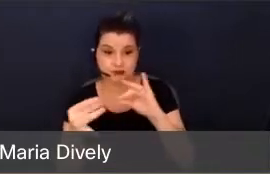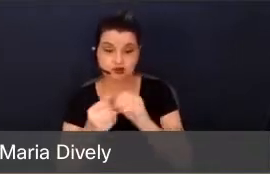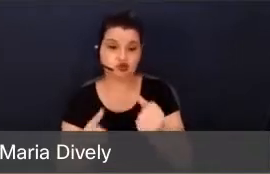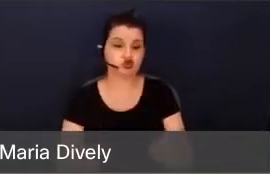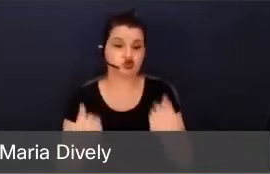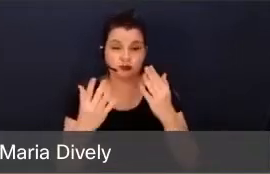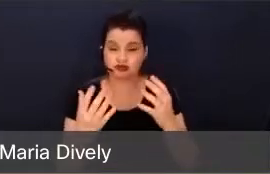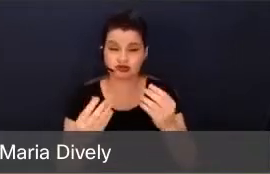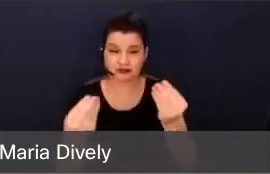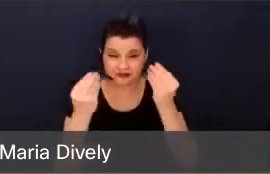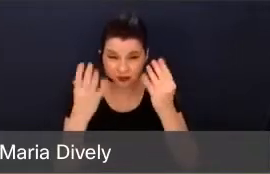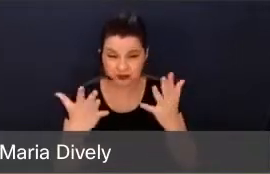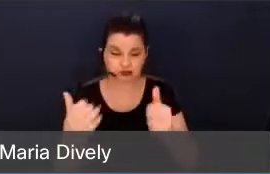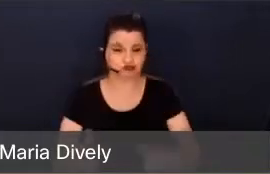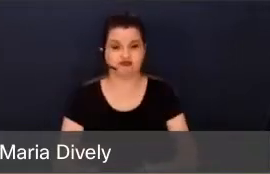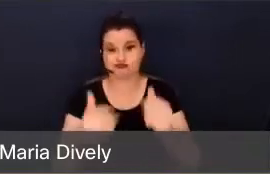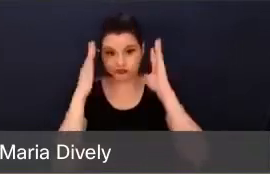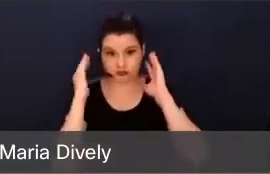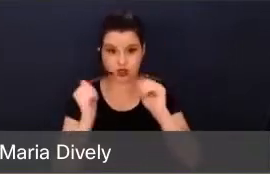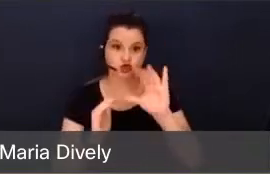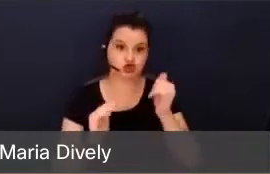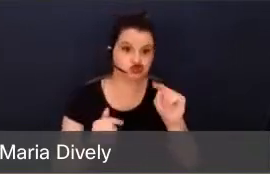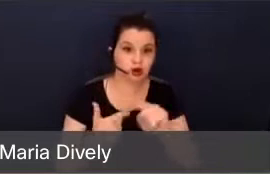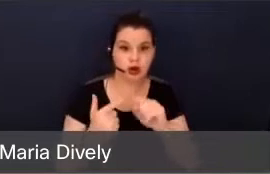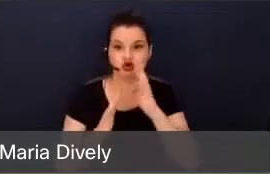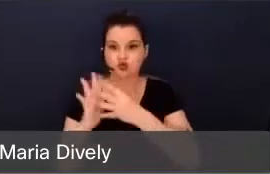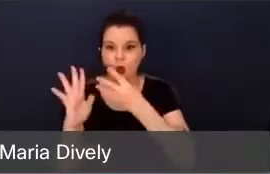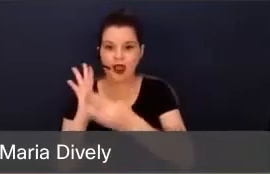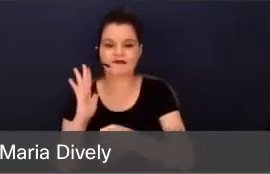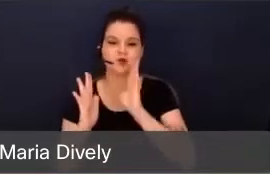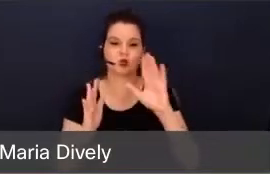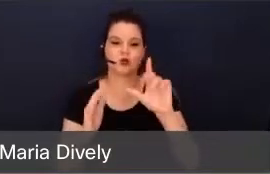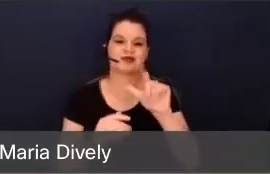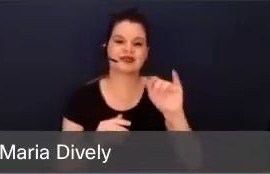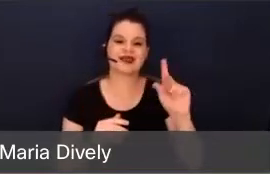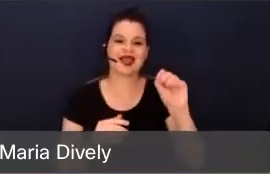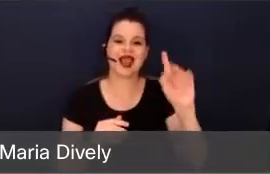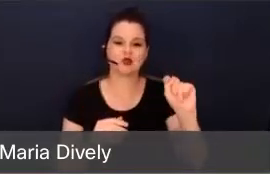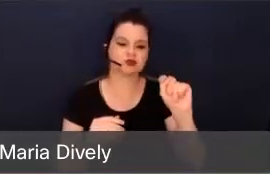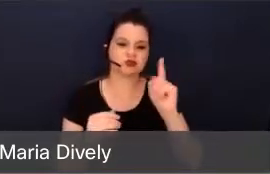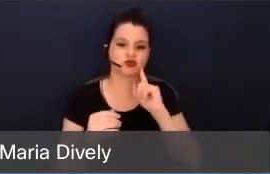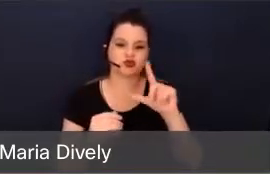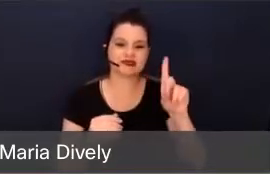too much information on your chart or your graph, you'll wanna link out to the data or link out, uh,